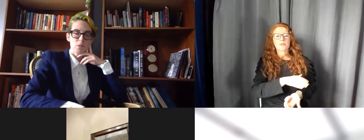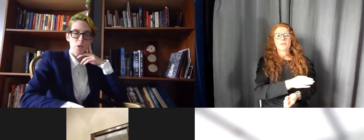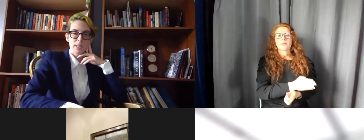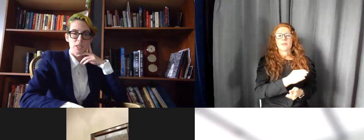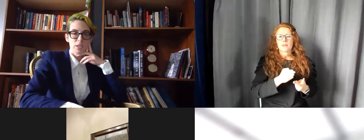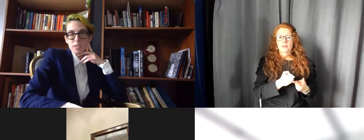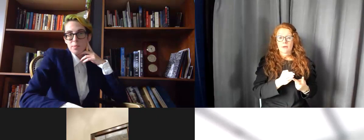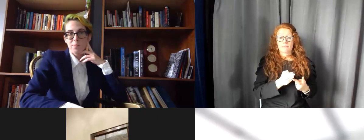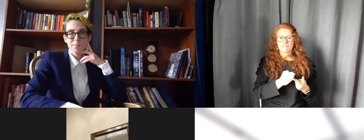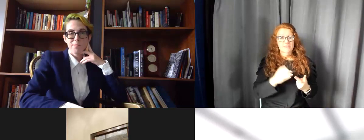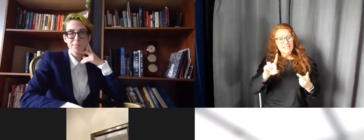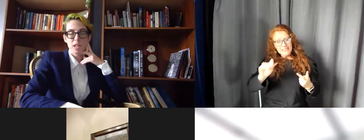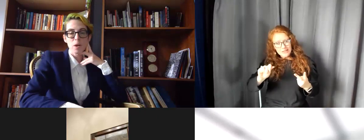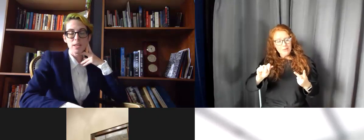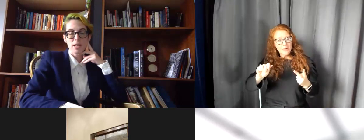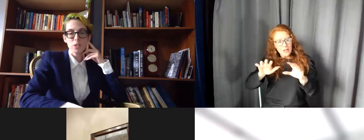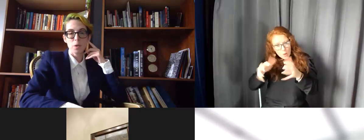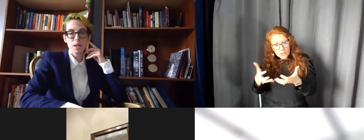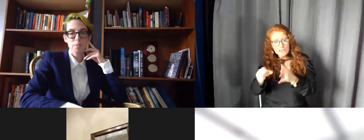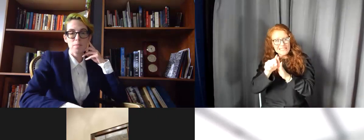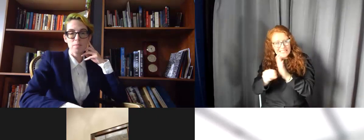Farrah Garland: organizations. statewide, nationwide.